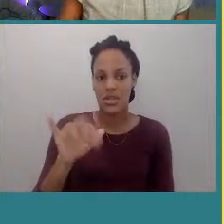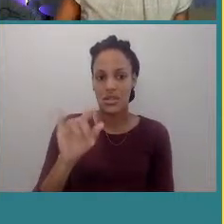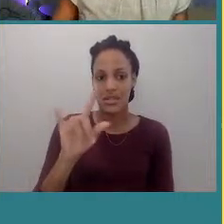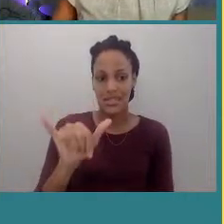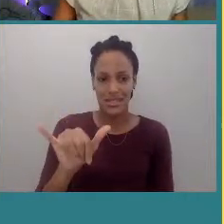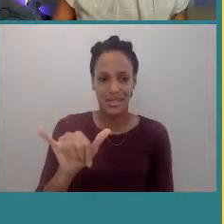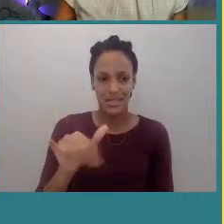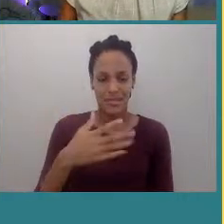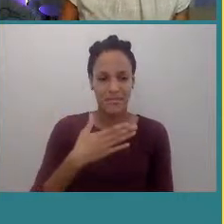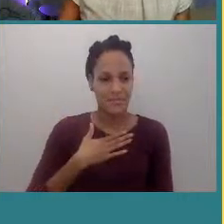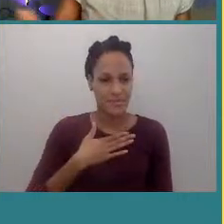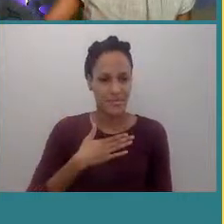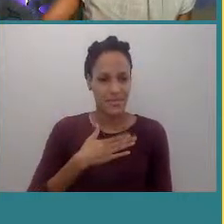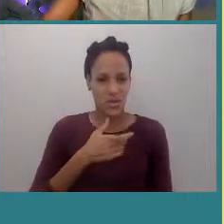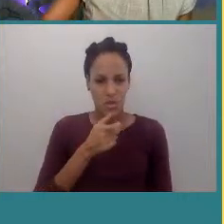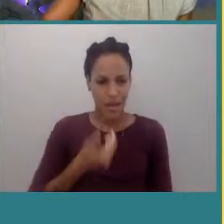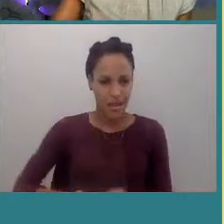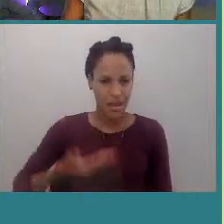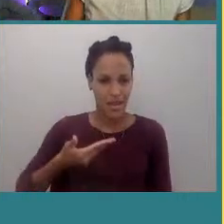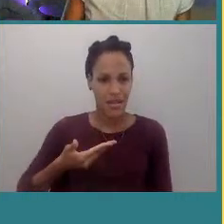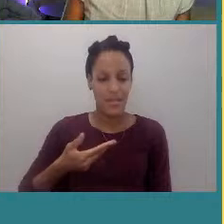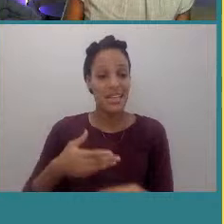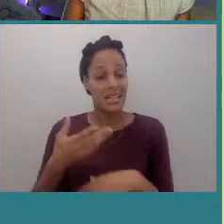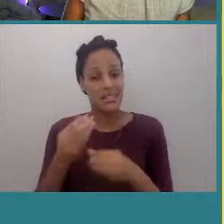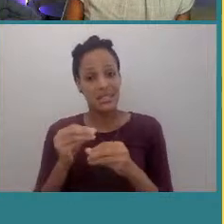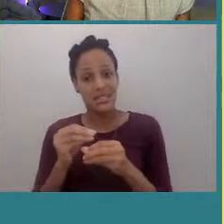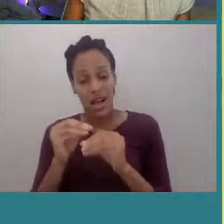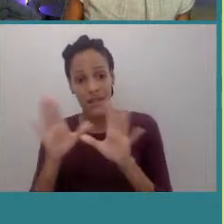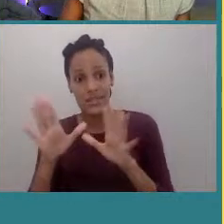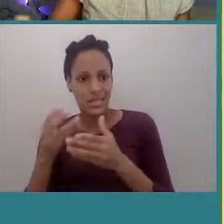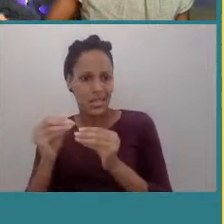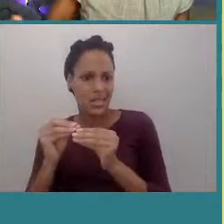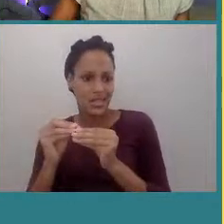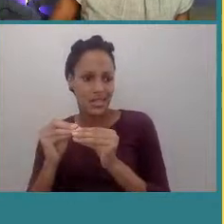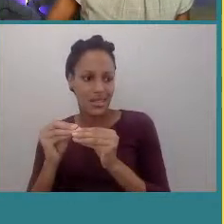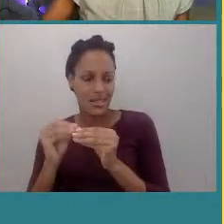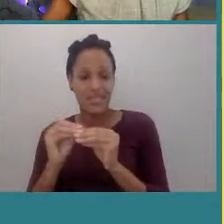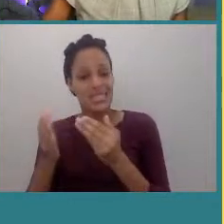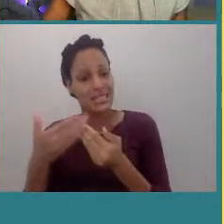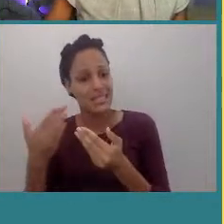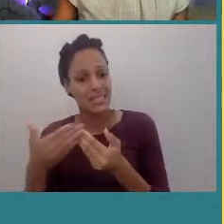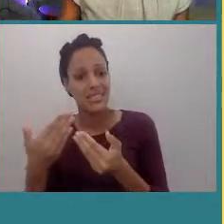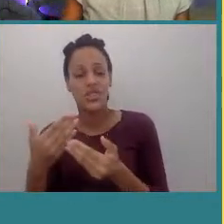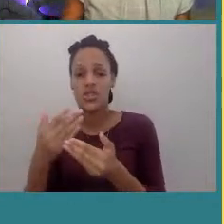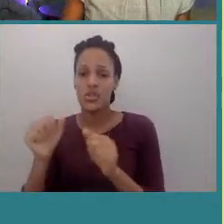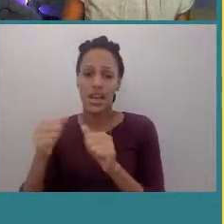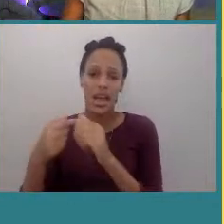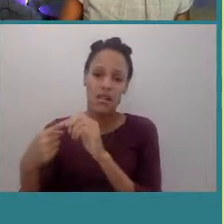Visibility, right? If you're attacking other people, saying things that are provocative